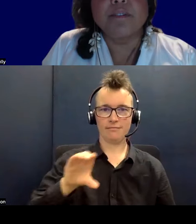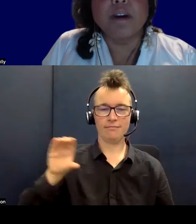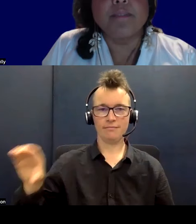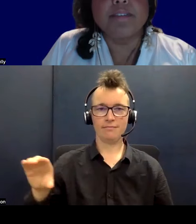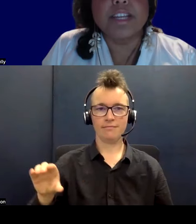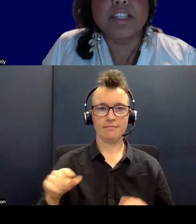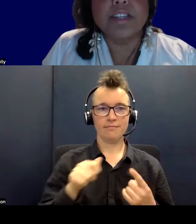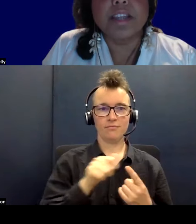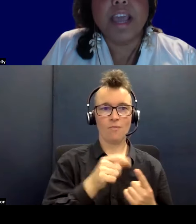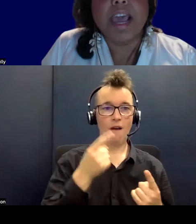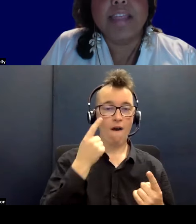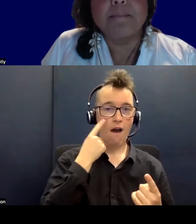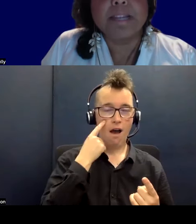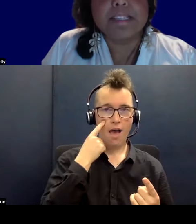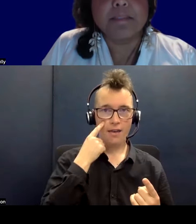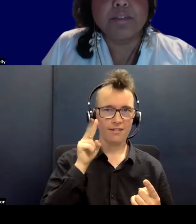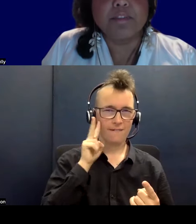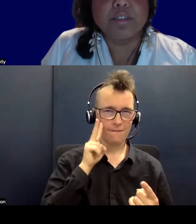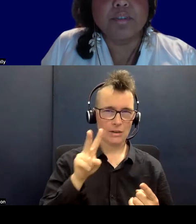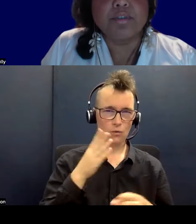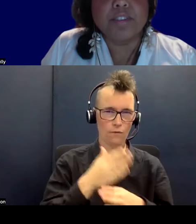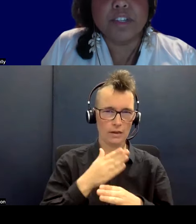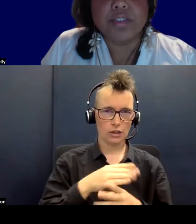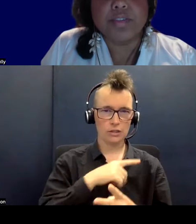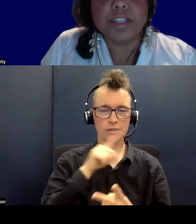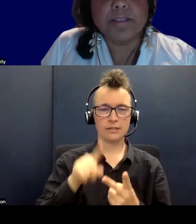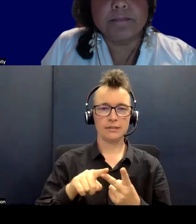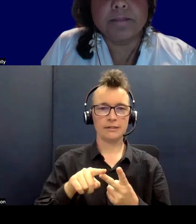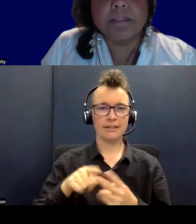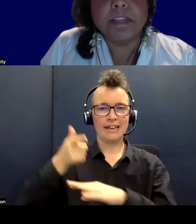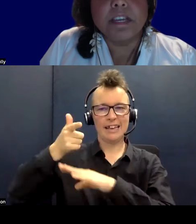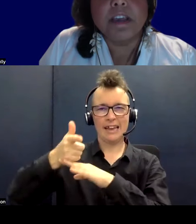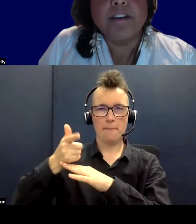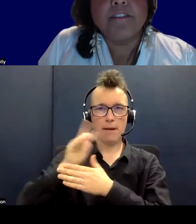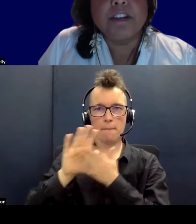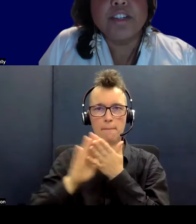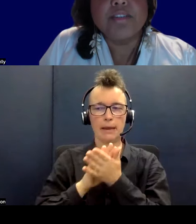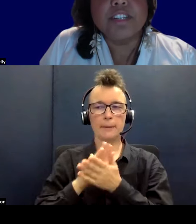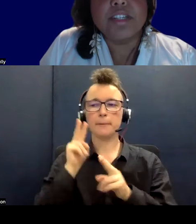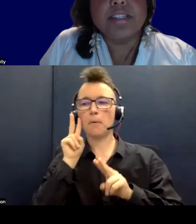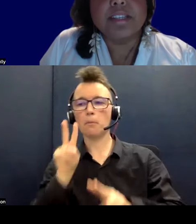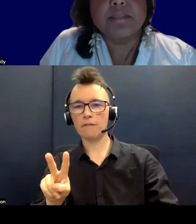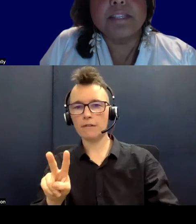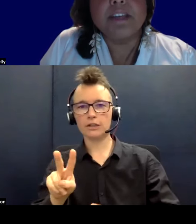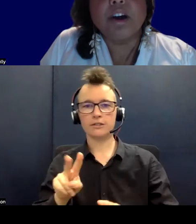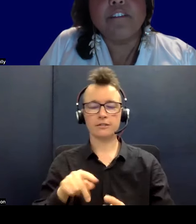observation and the play symbol for functional vision. Functional vision assessments are offered